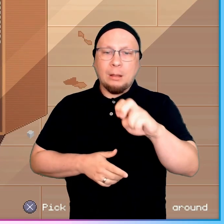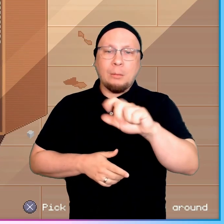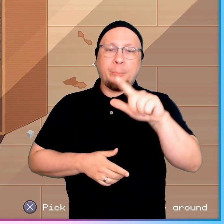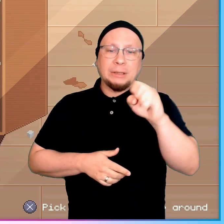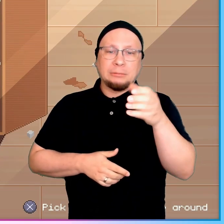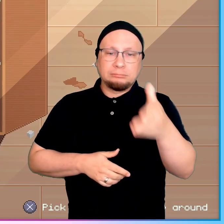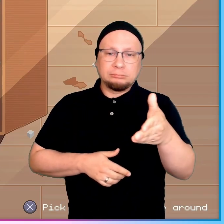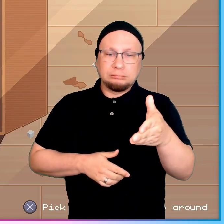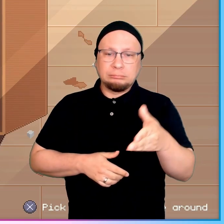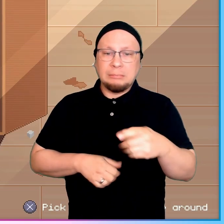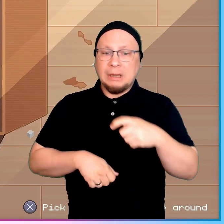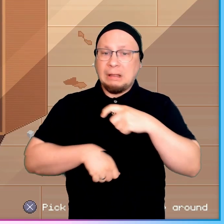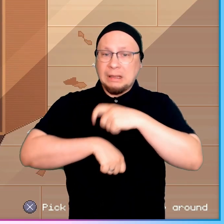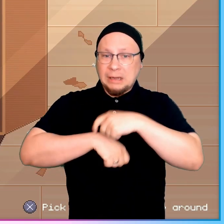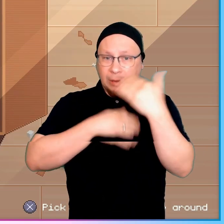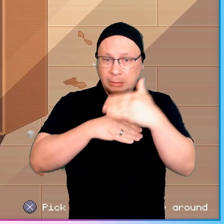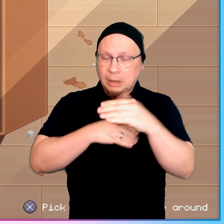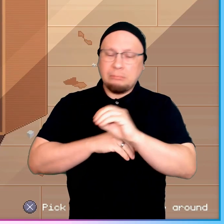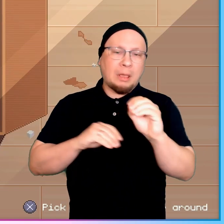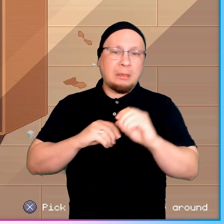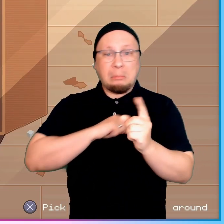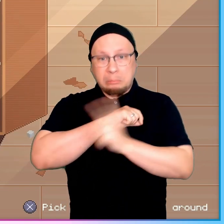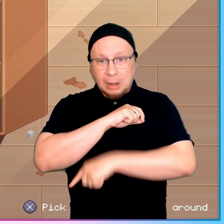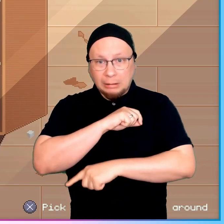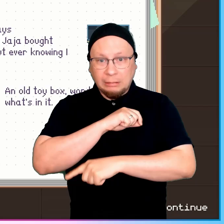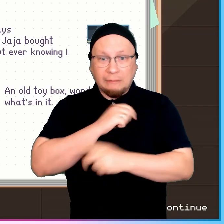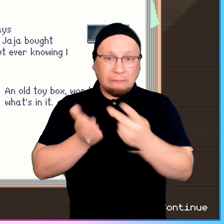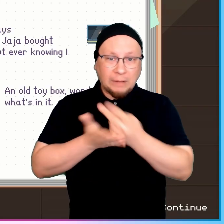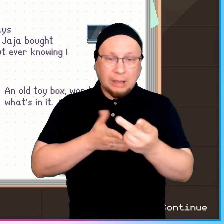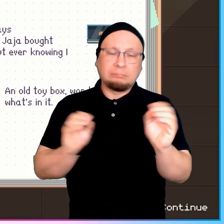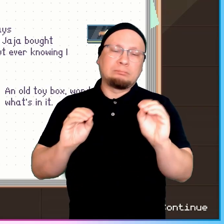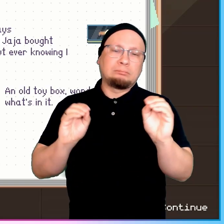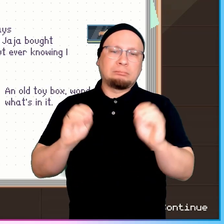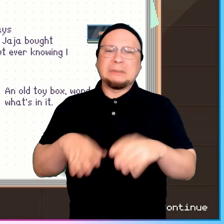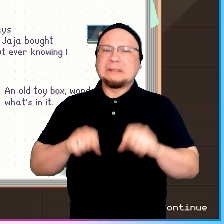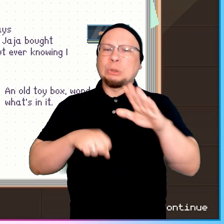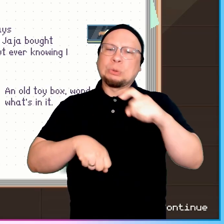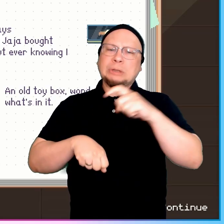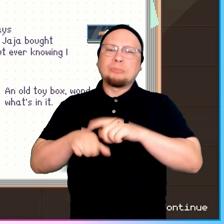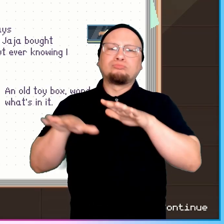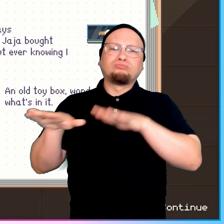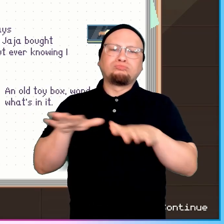penalties here. Take your time to go through all the sentimental objects Alo has received,